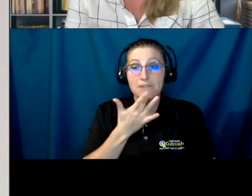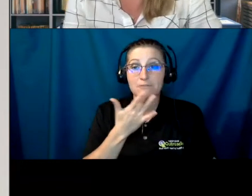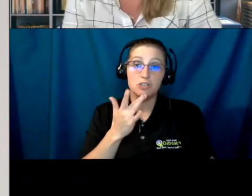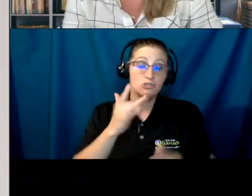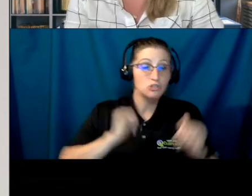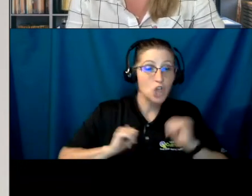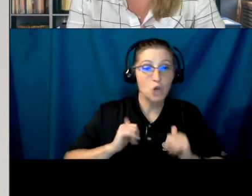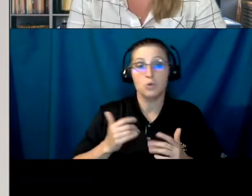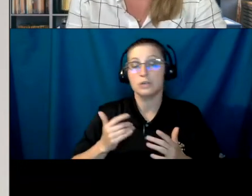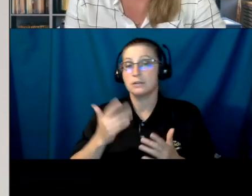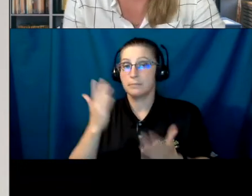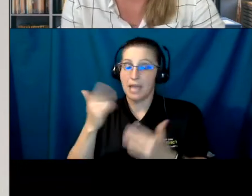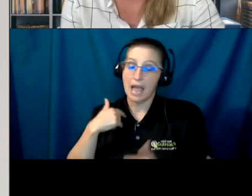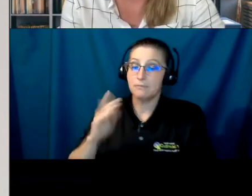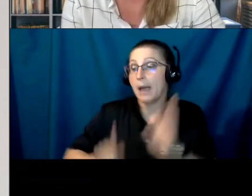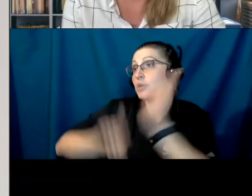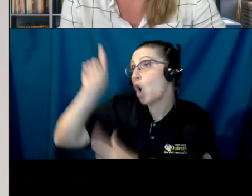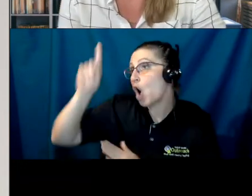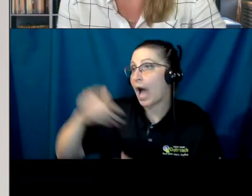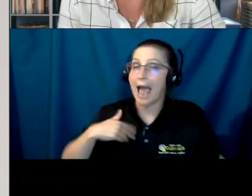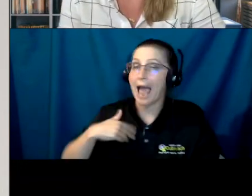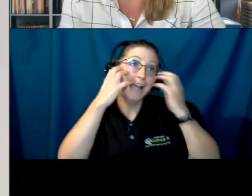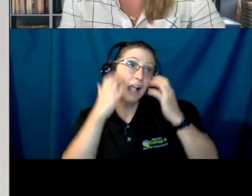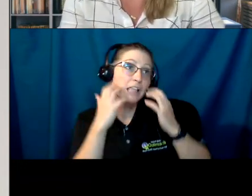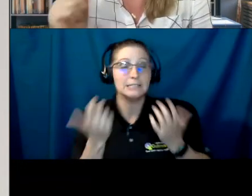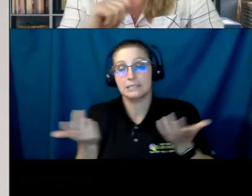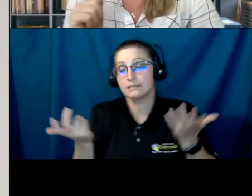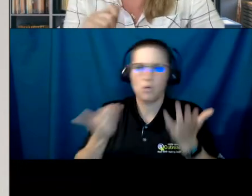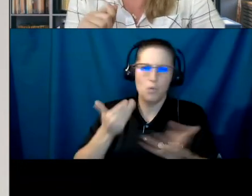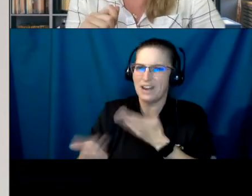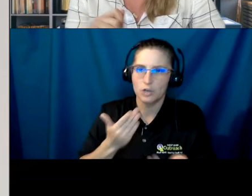they have freckles, brown eyes, whatever it is. And then they get to color in their puzzle